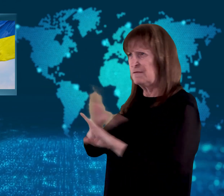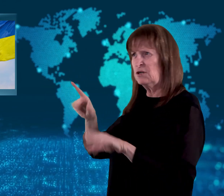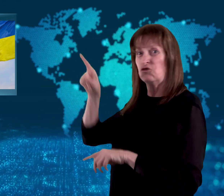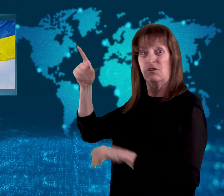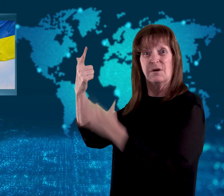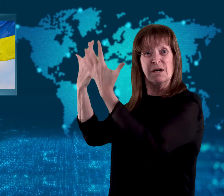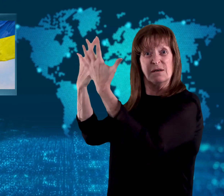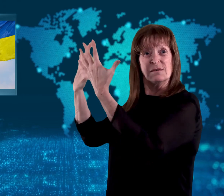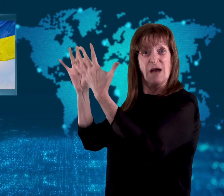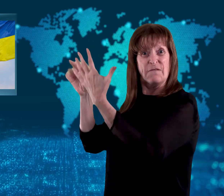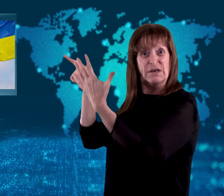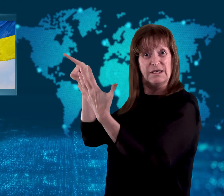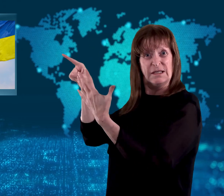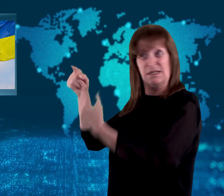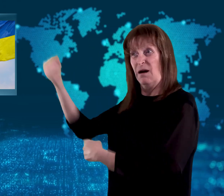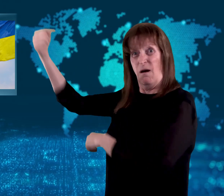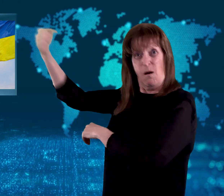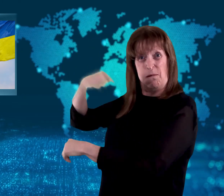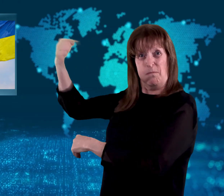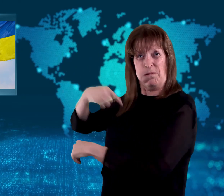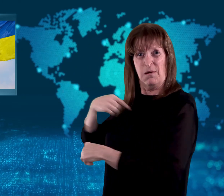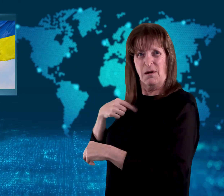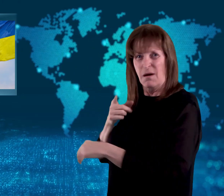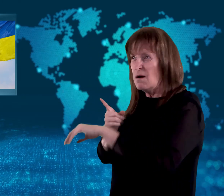that Russia fired.